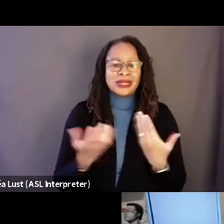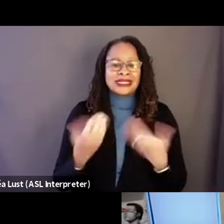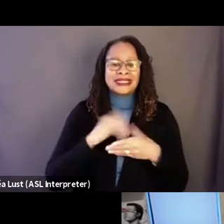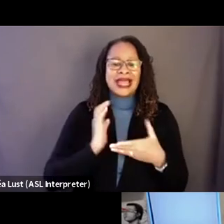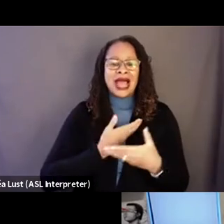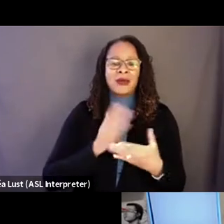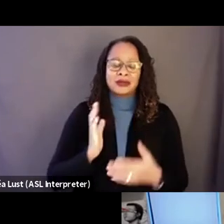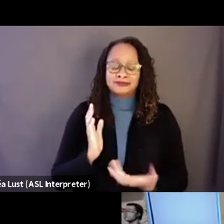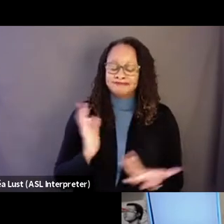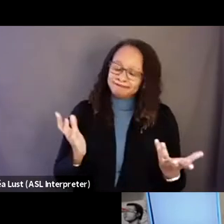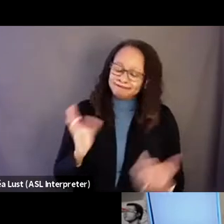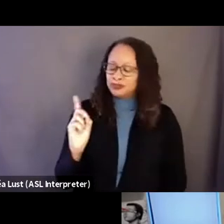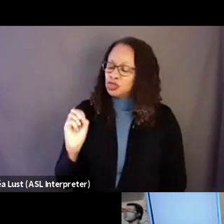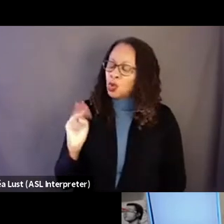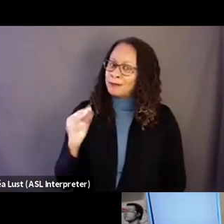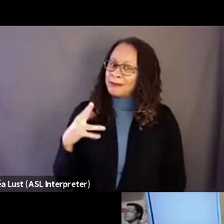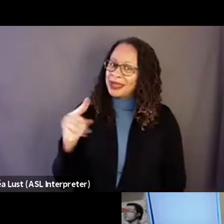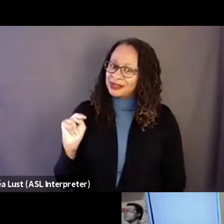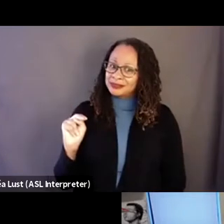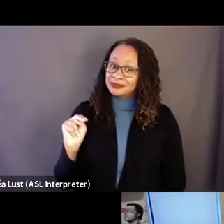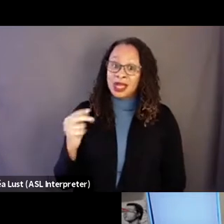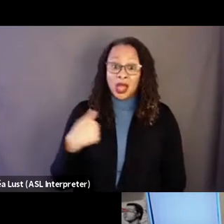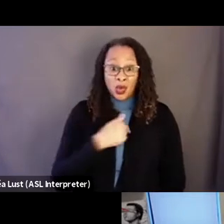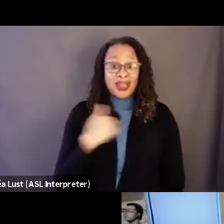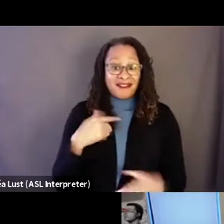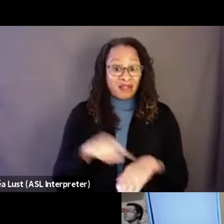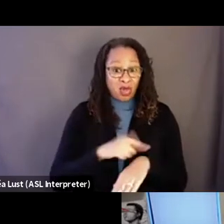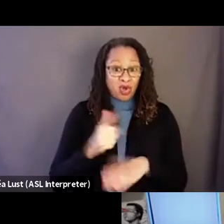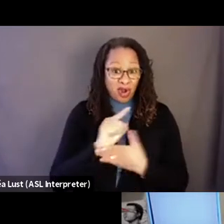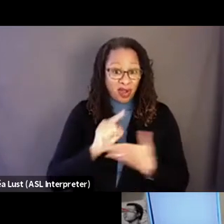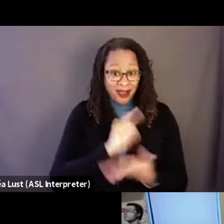So, while we work longer hours than our longest parent does,